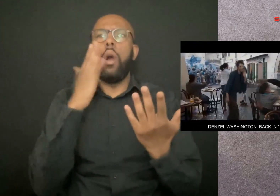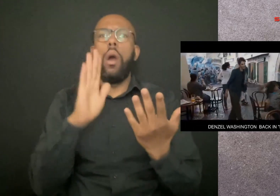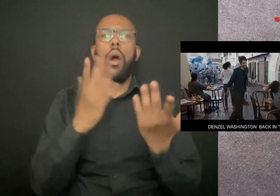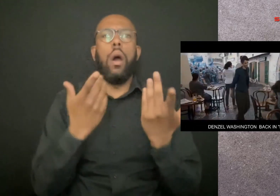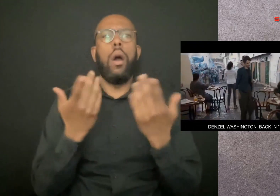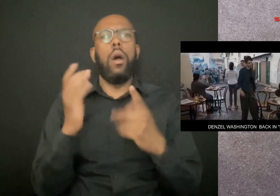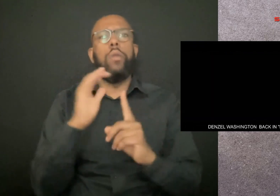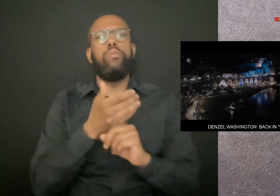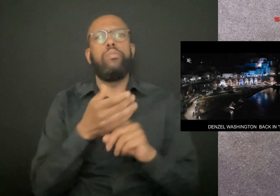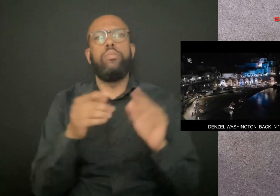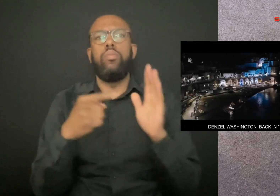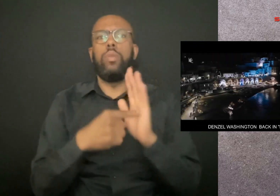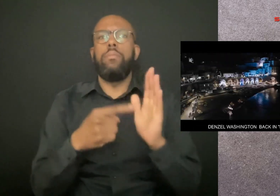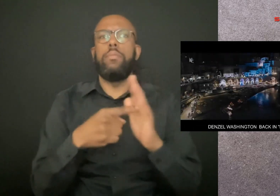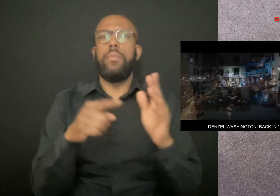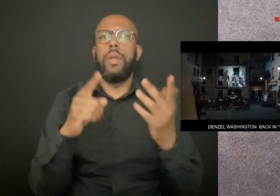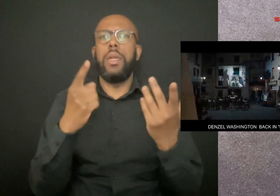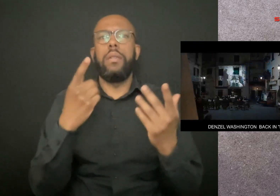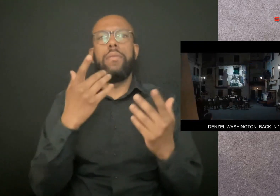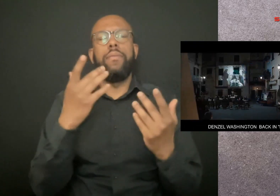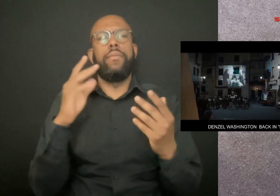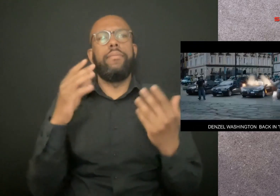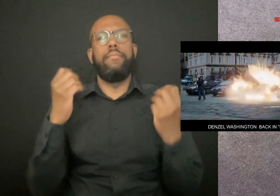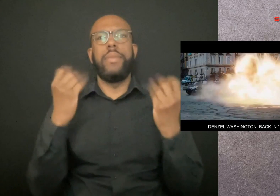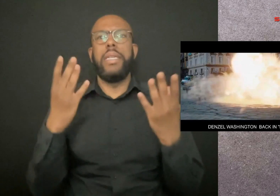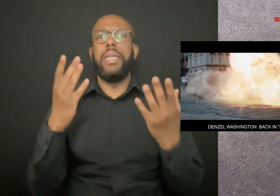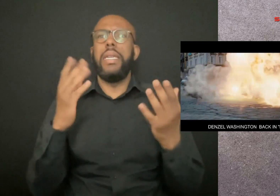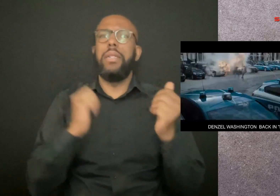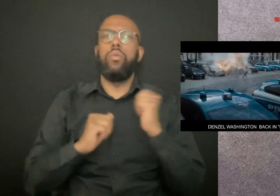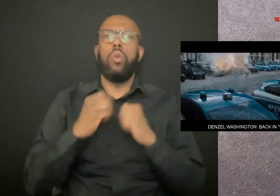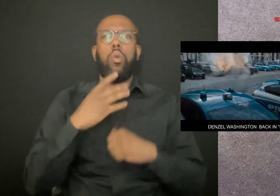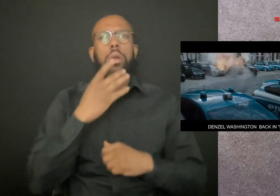Washington plays fan favorite vigilante Robert McCall